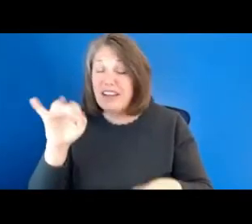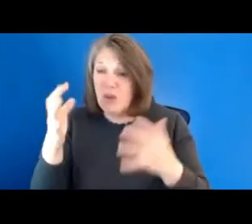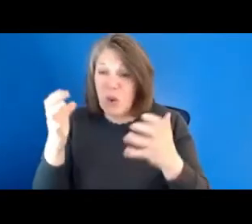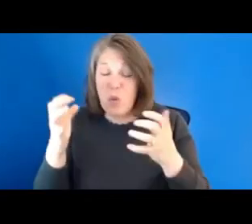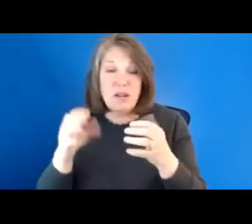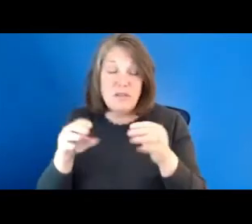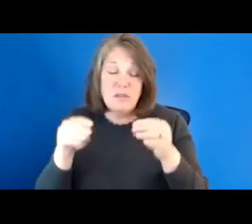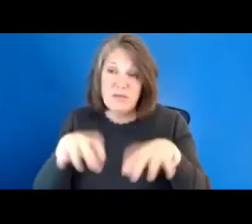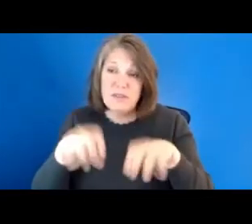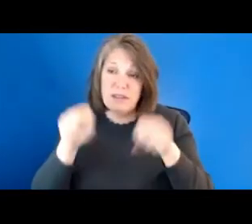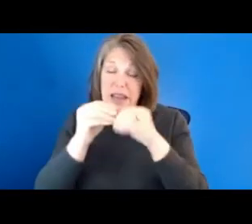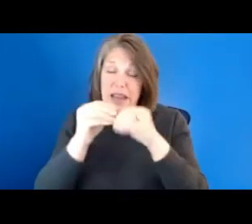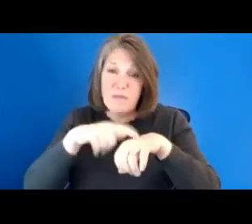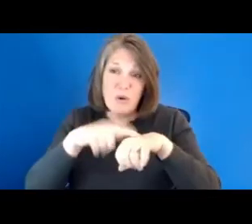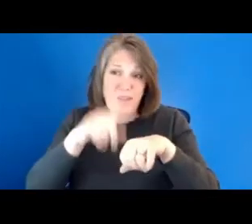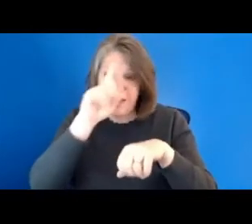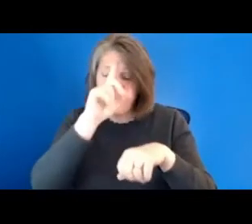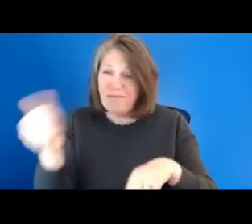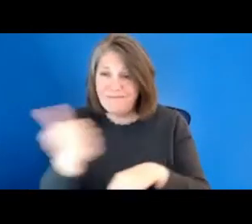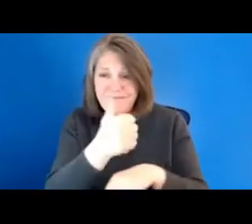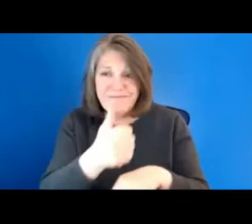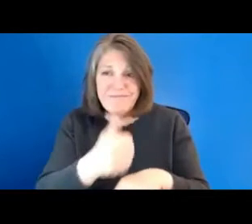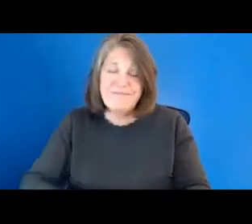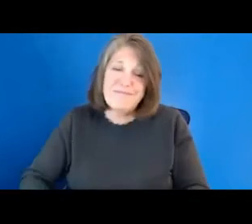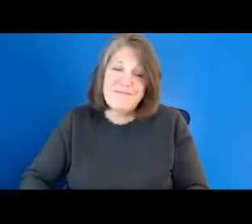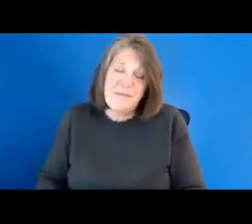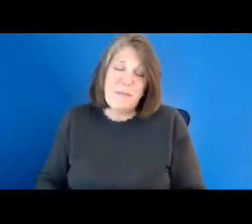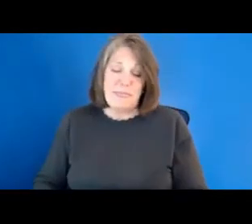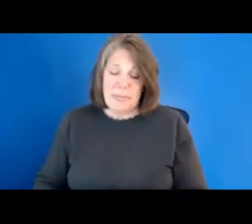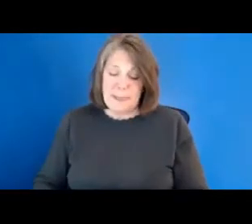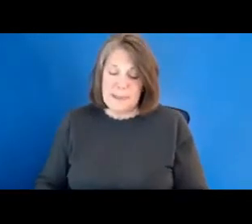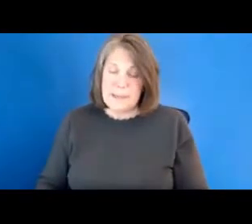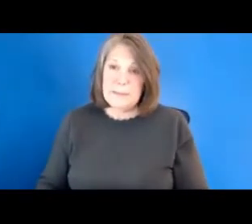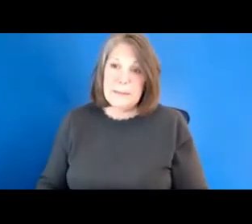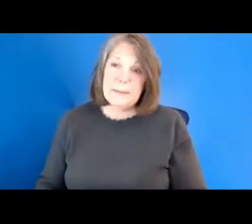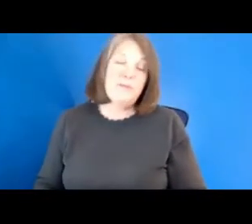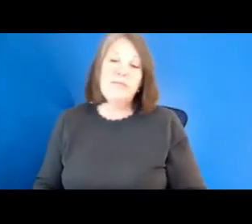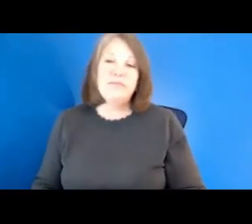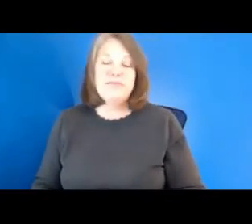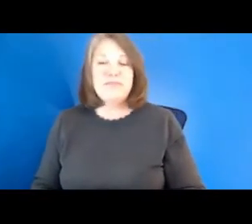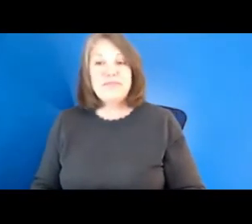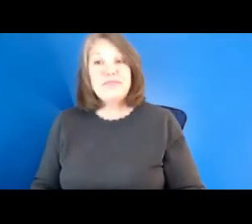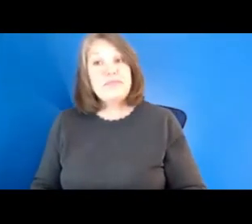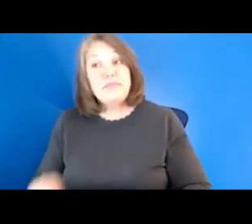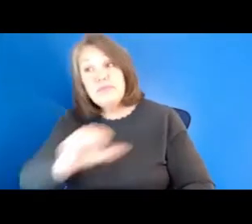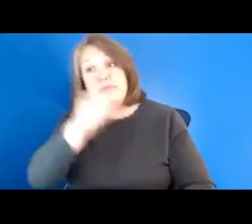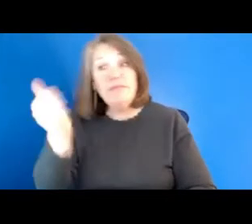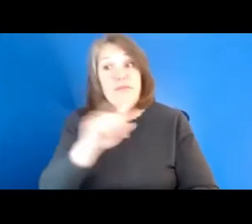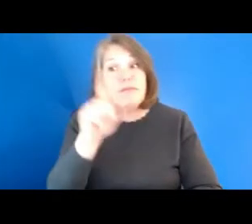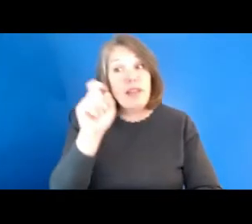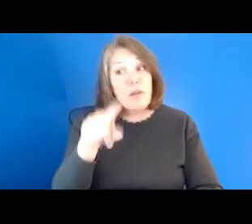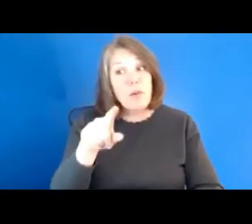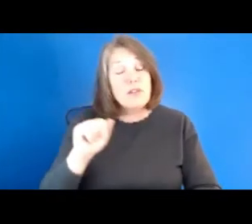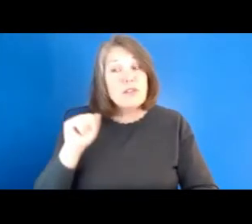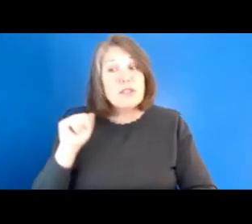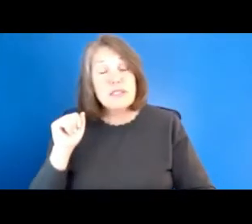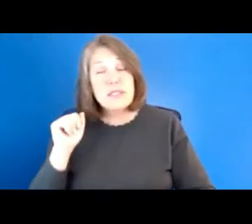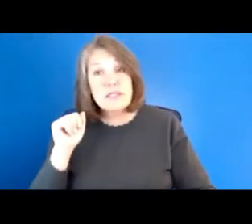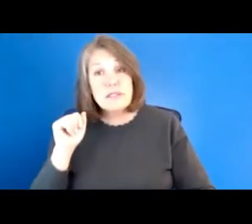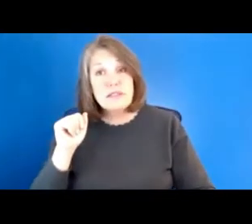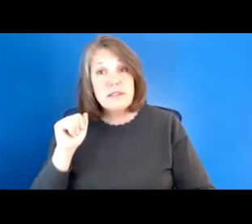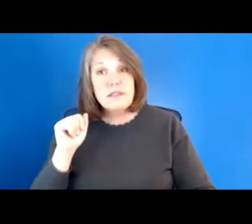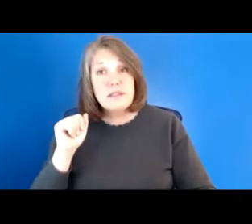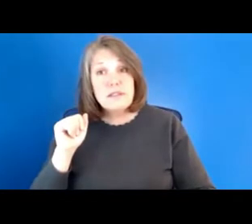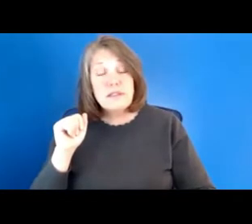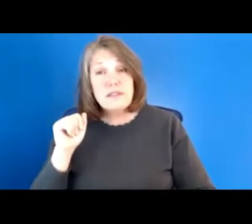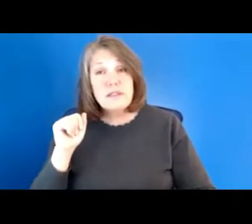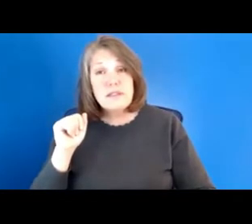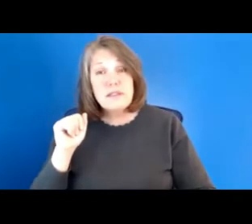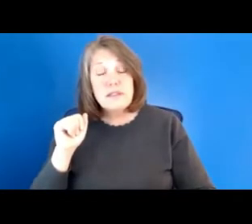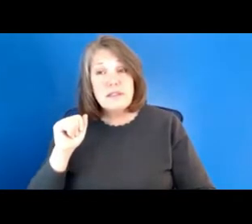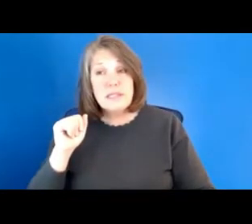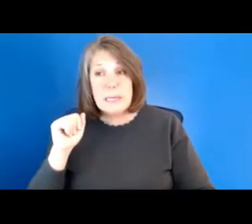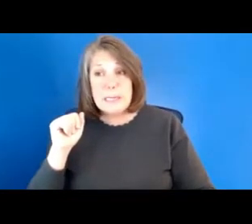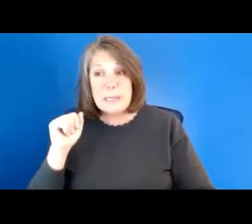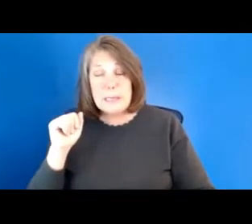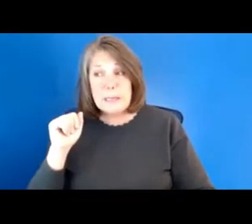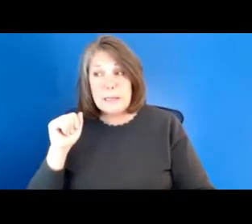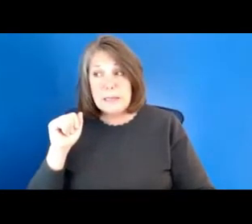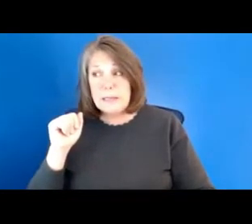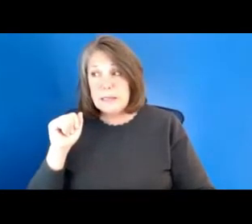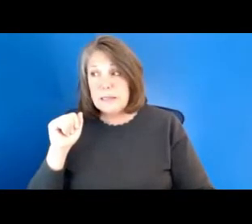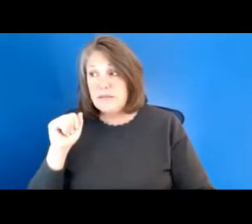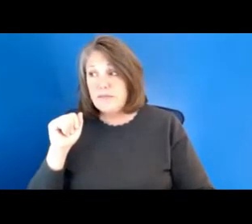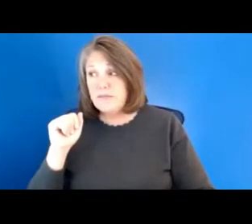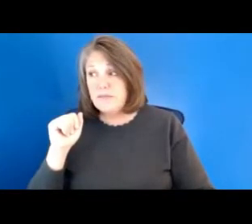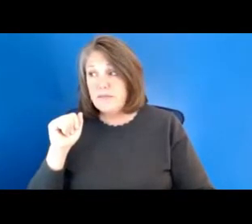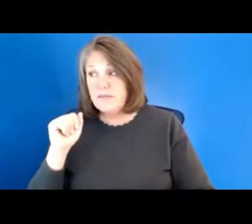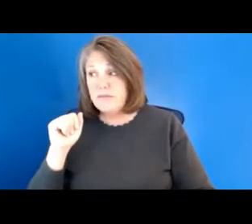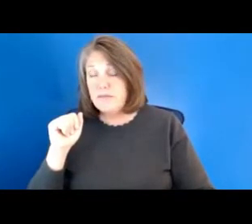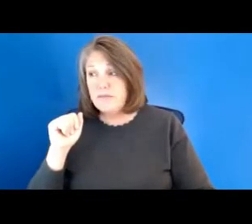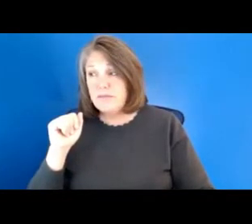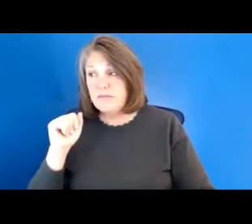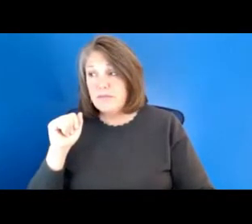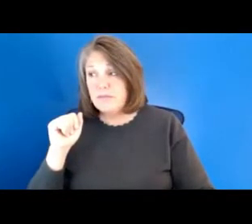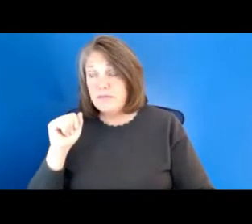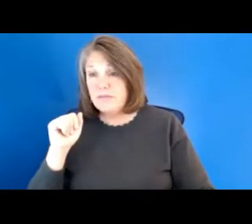wish. 17:10:07 >> FELICE LEVINE: Tony, other questions?